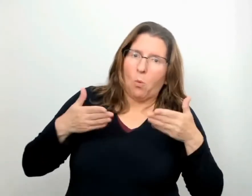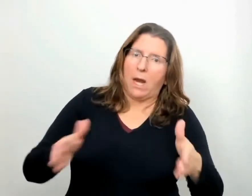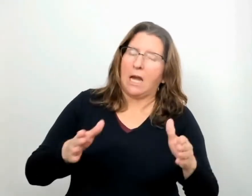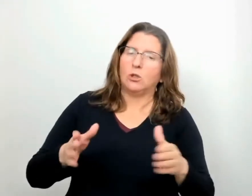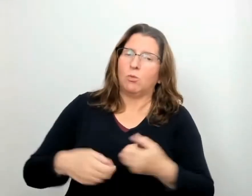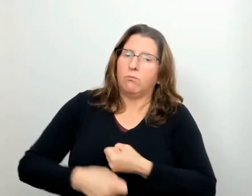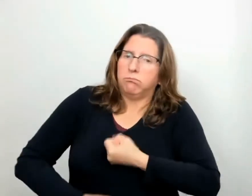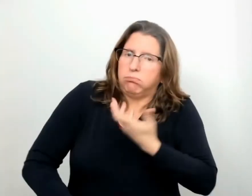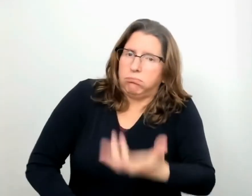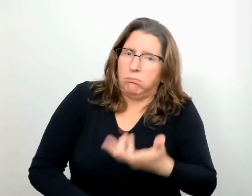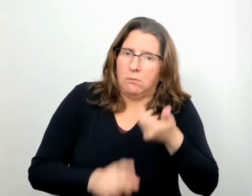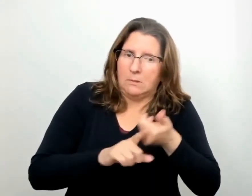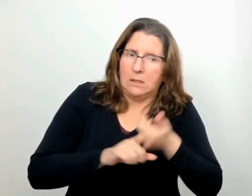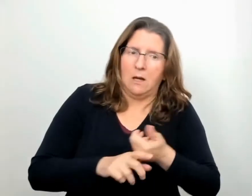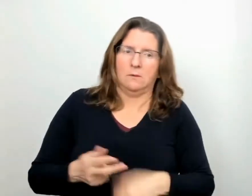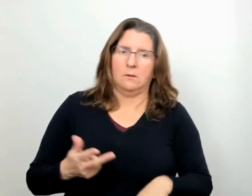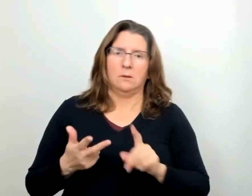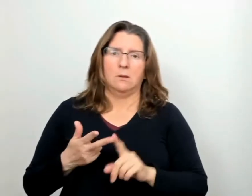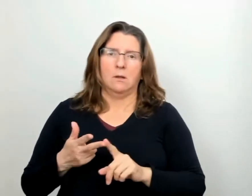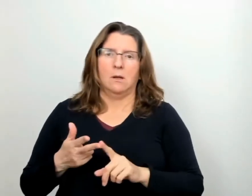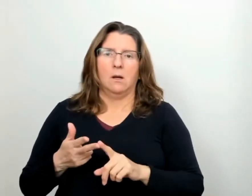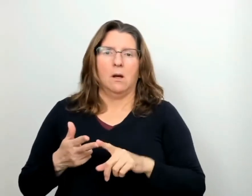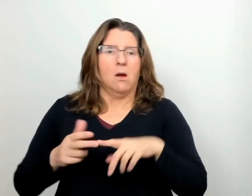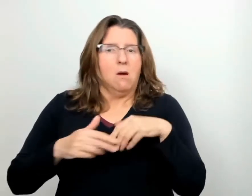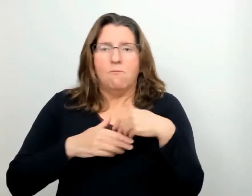how can they create other products to express themselves and their learning?